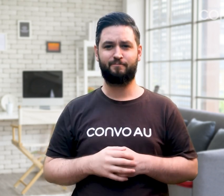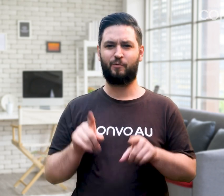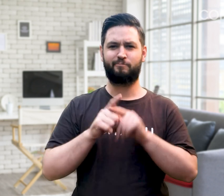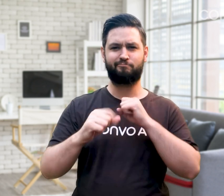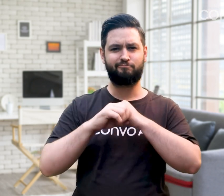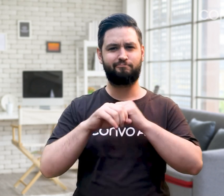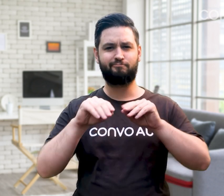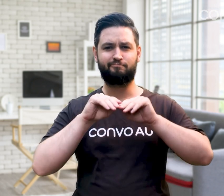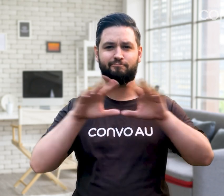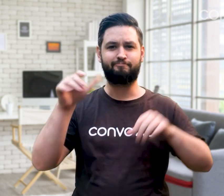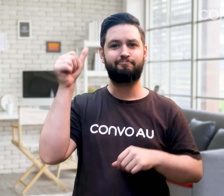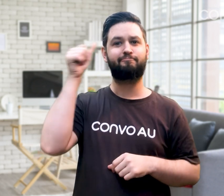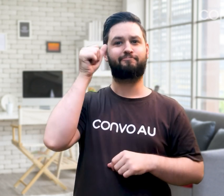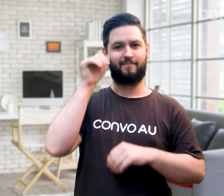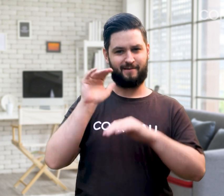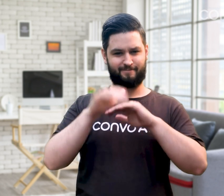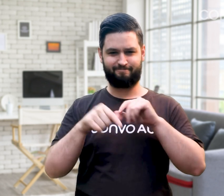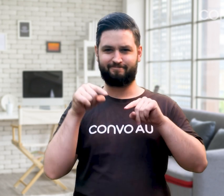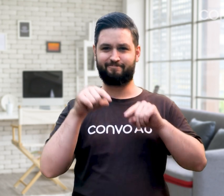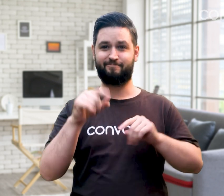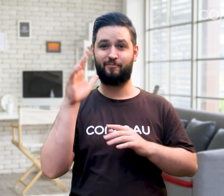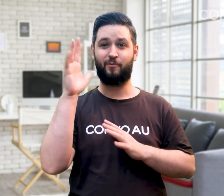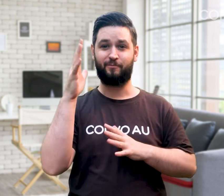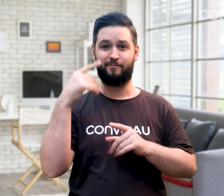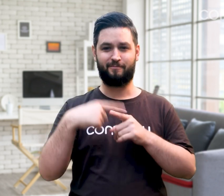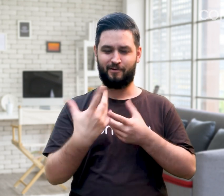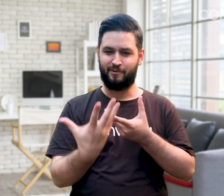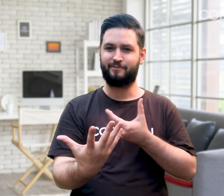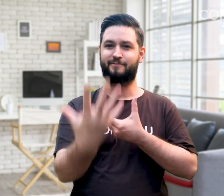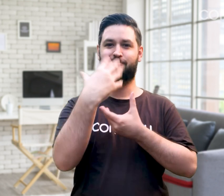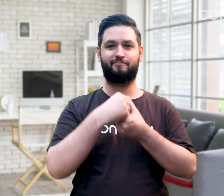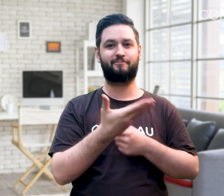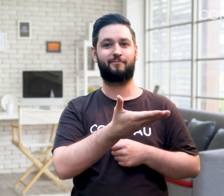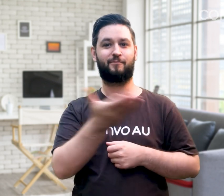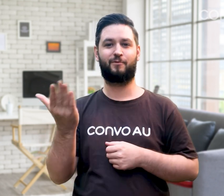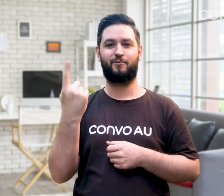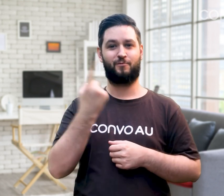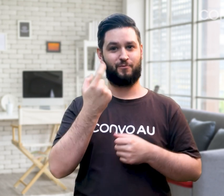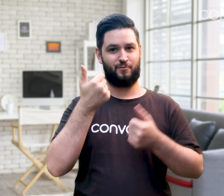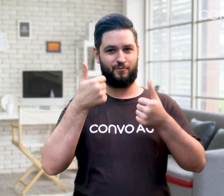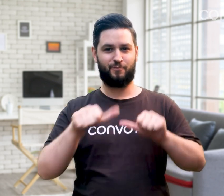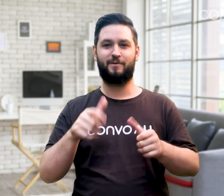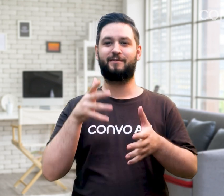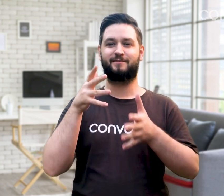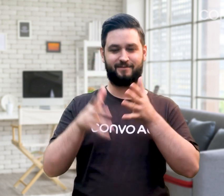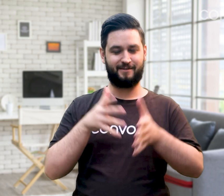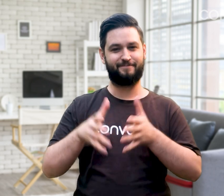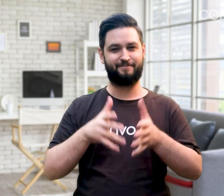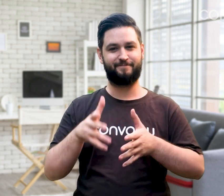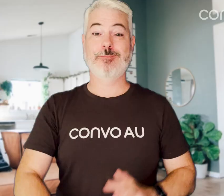and promote awareness and inclusivity for those who use sign language.